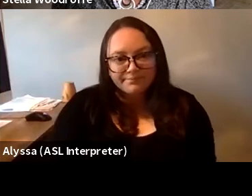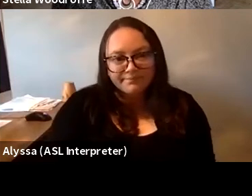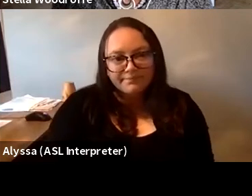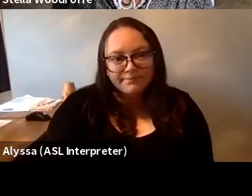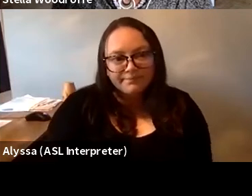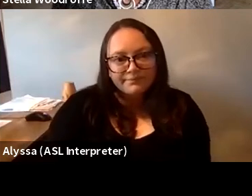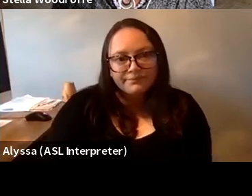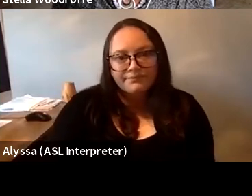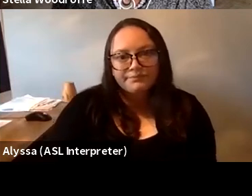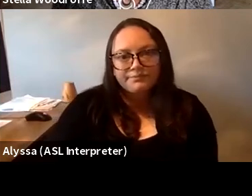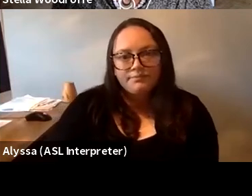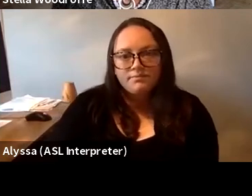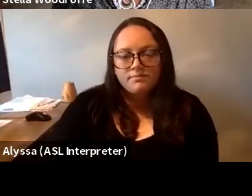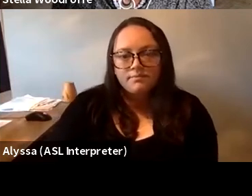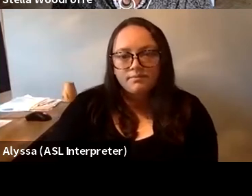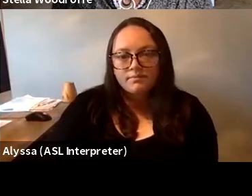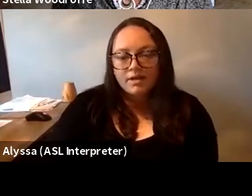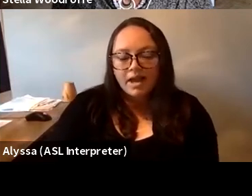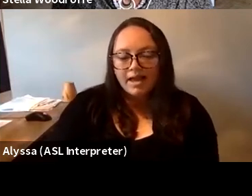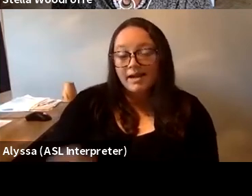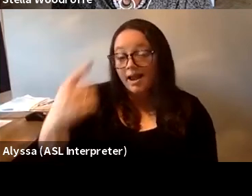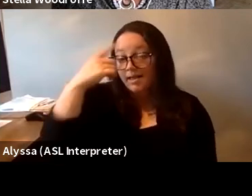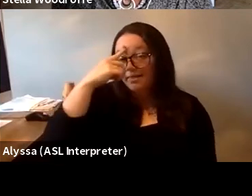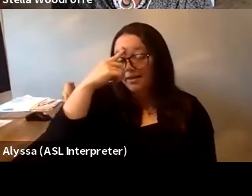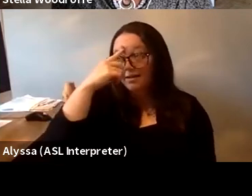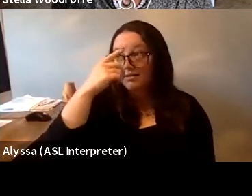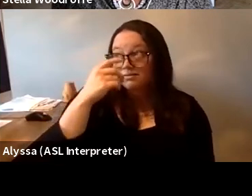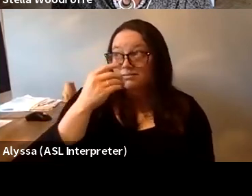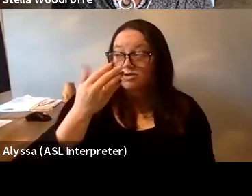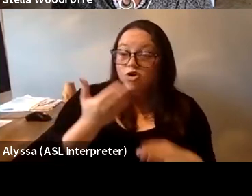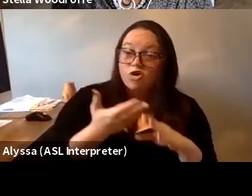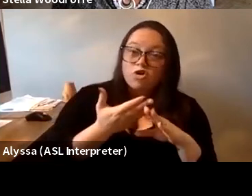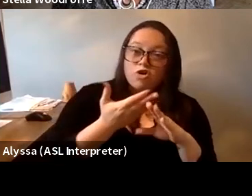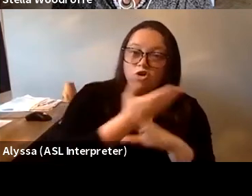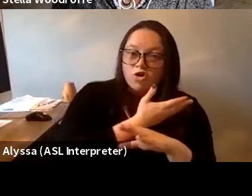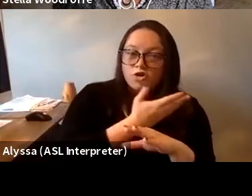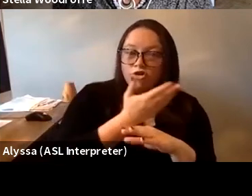prior, I would say earlier than then my son, you know, they